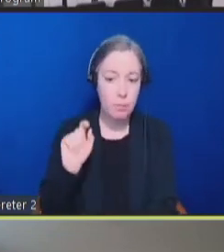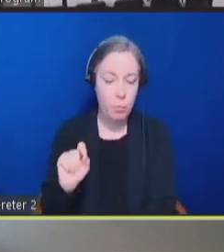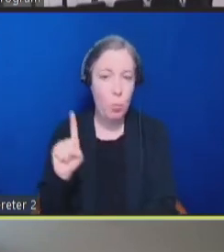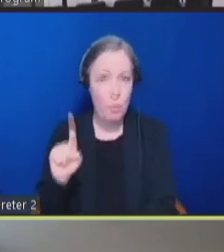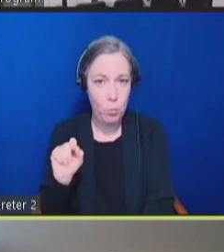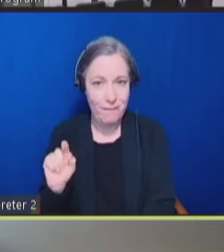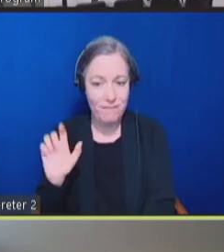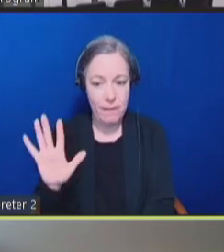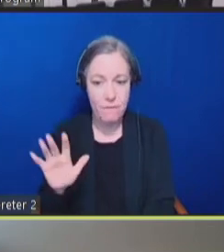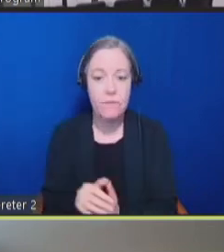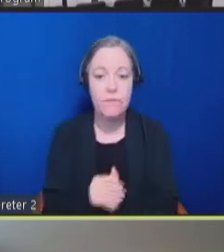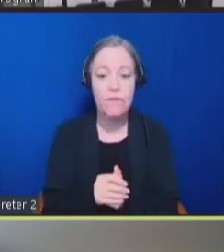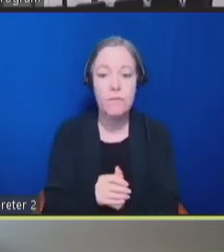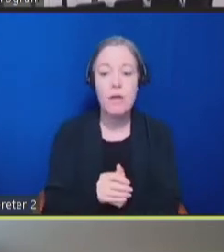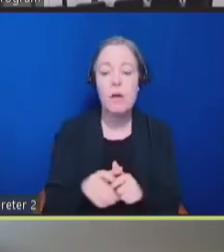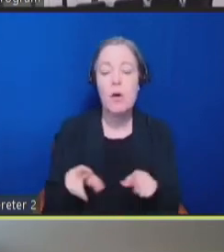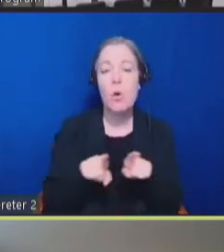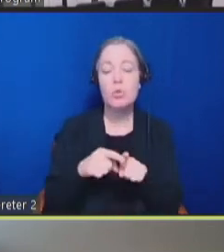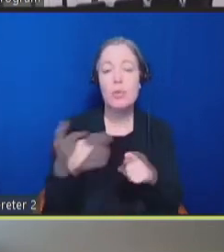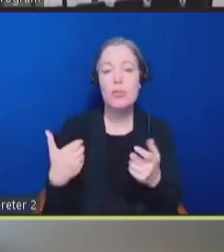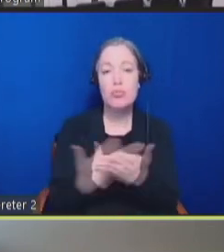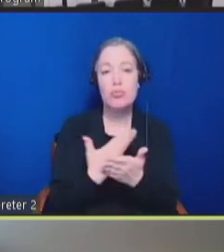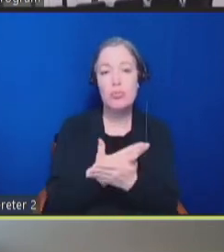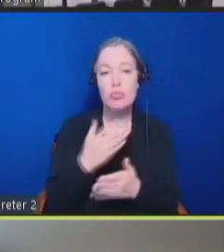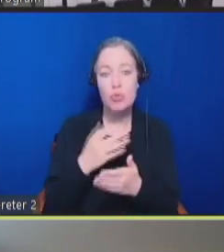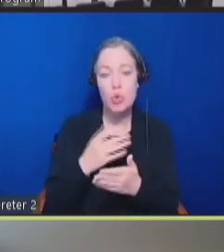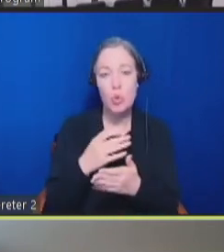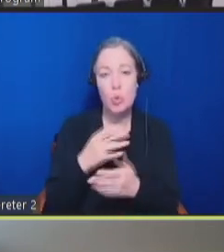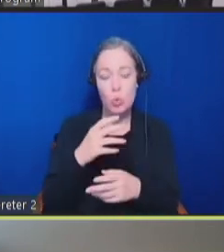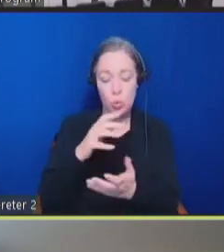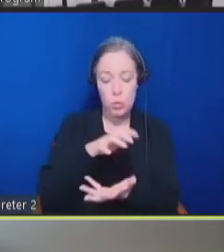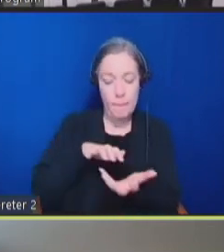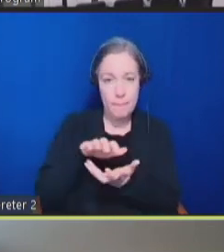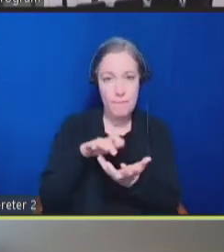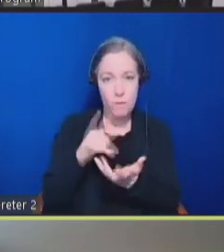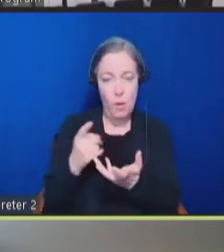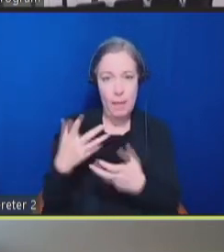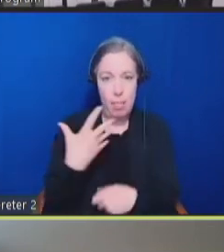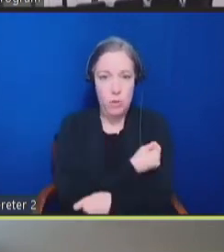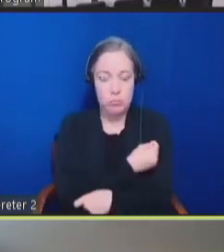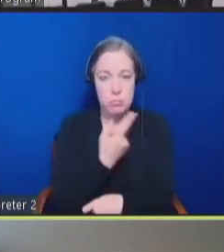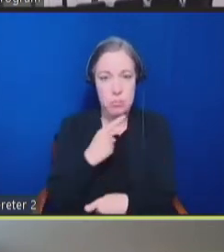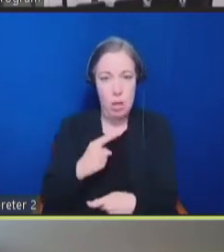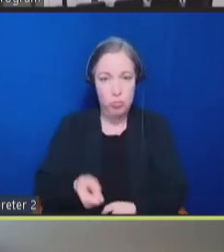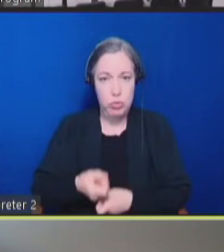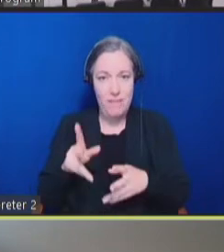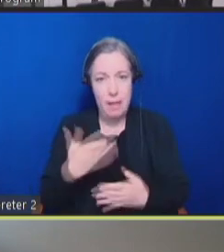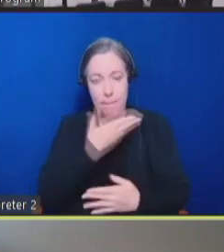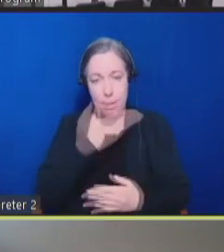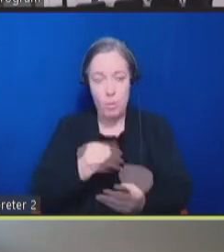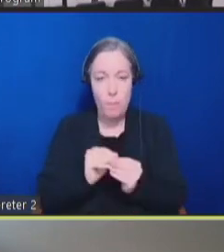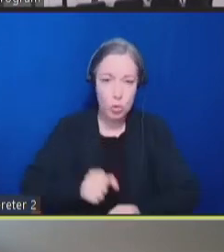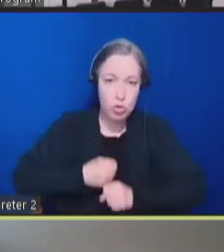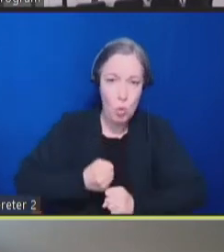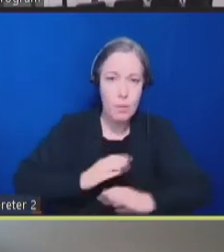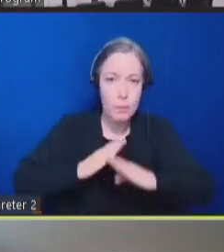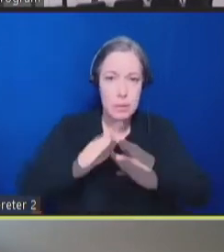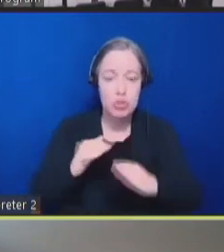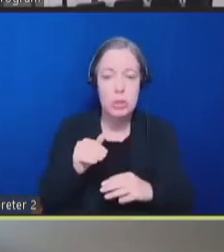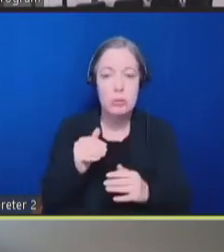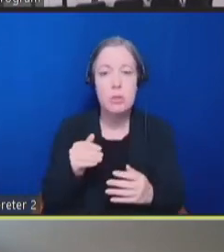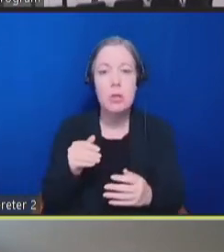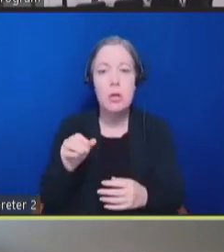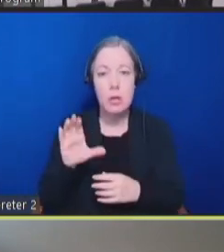to 2024 formula to provide better protection against COVID-19 caused by the Omicron variant.